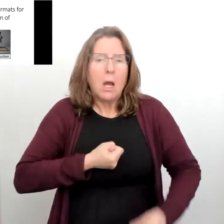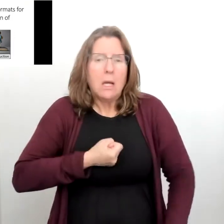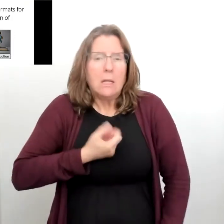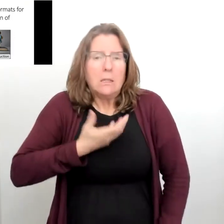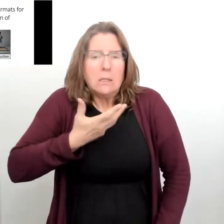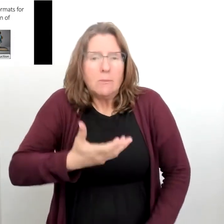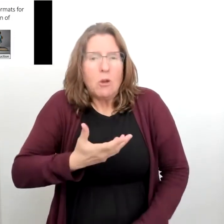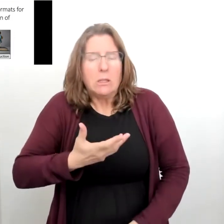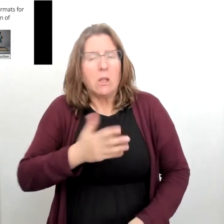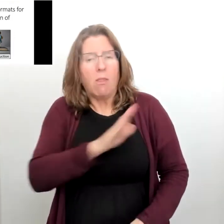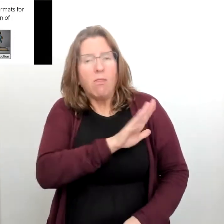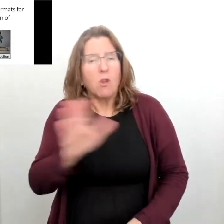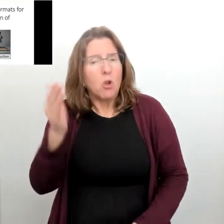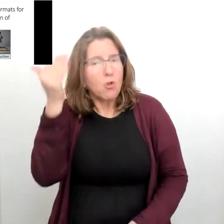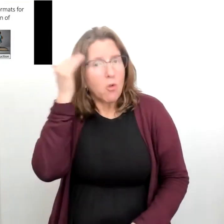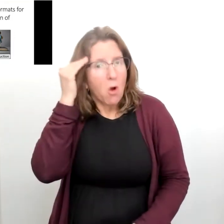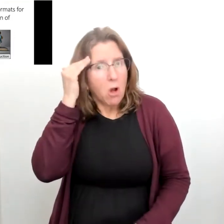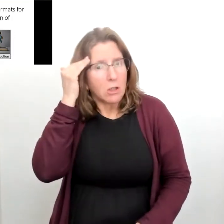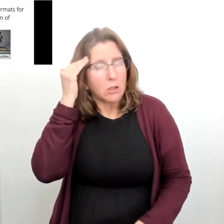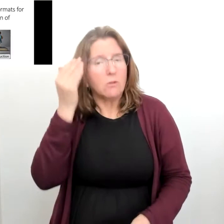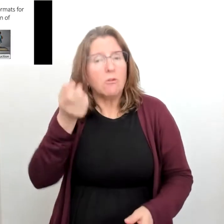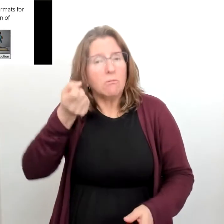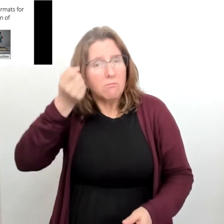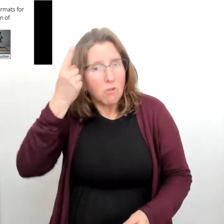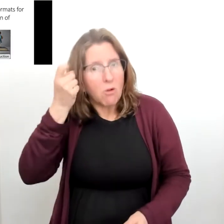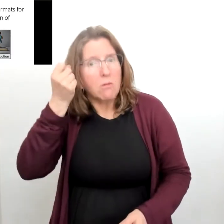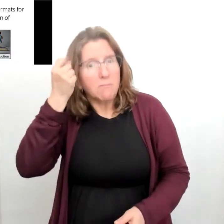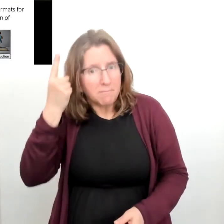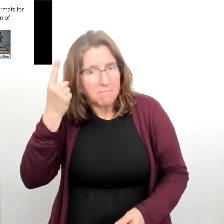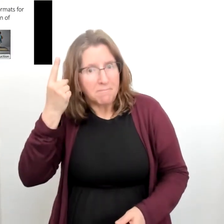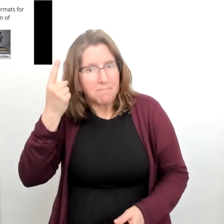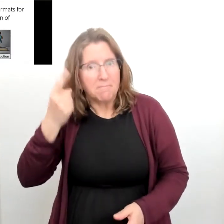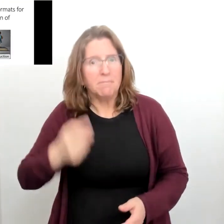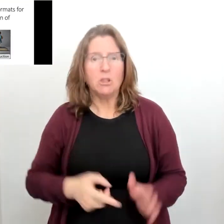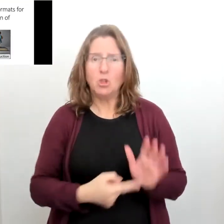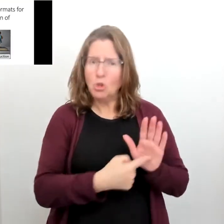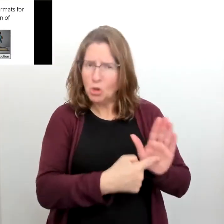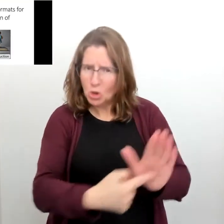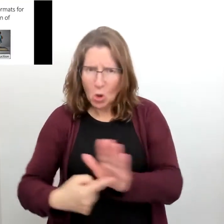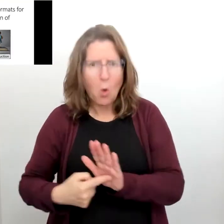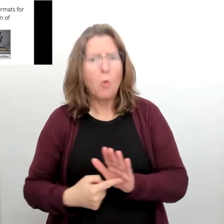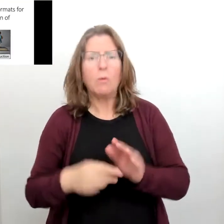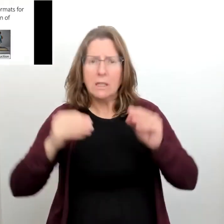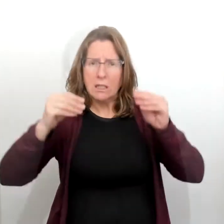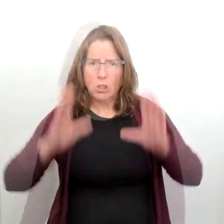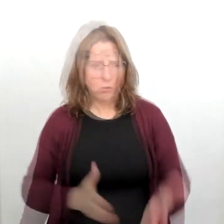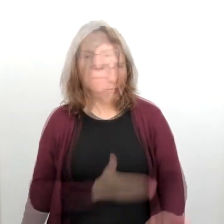Choices of products that can be used to demonstrate their knowledge to you as the teacher.